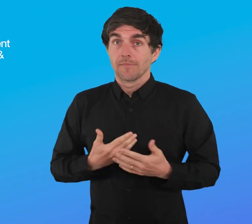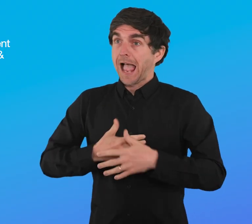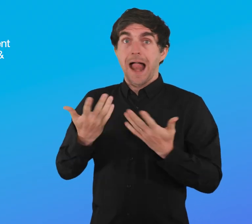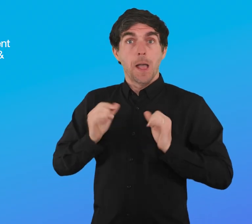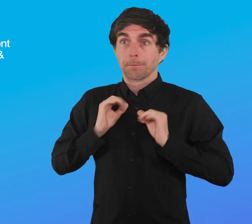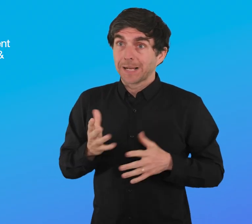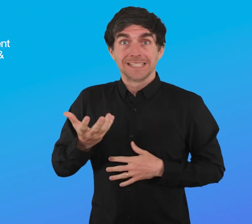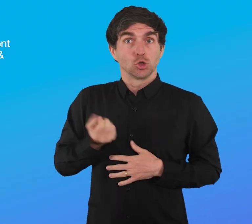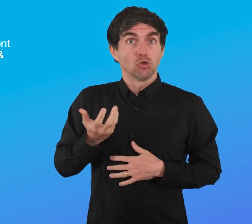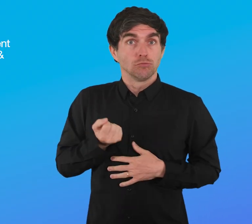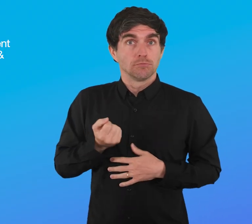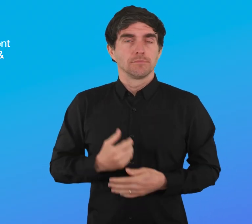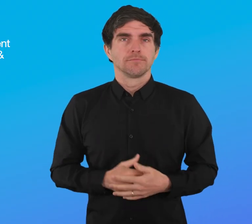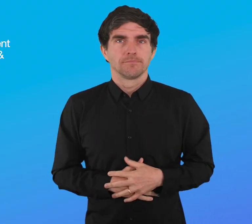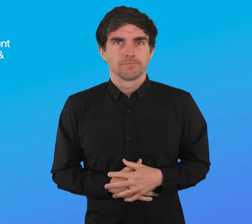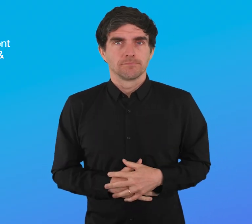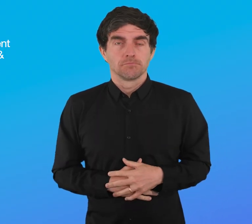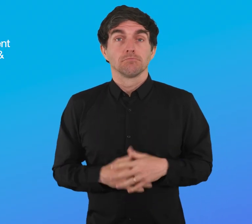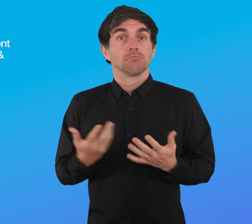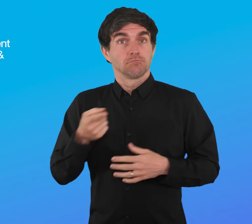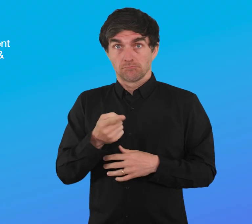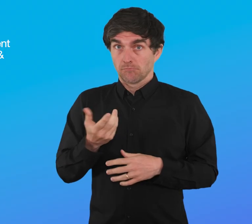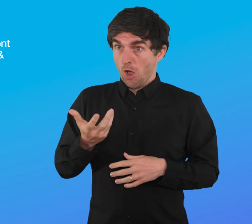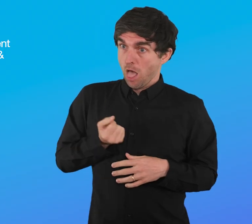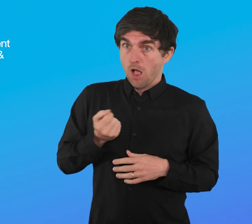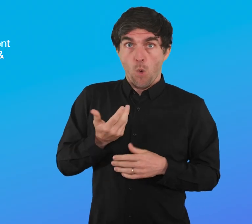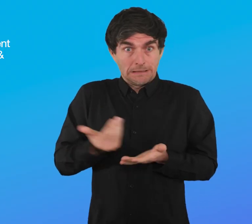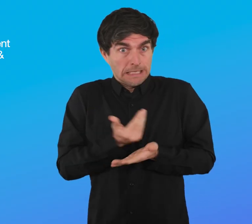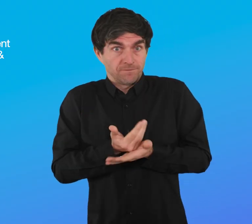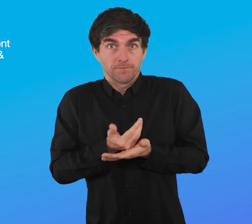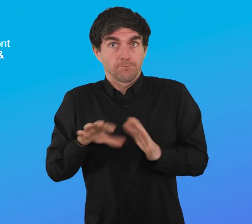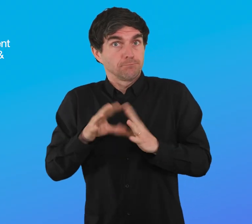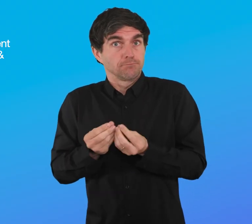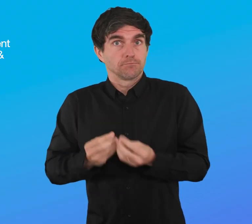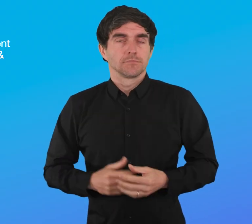• Money from any pensions you get • Money you have earned or saved.